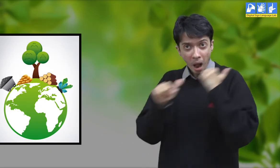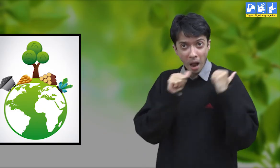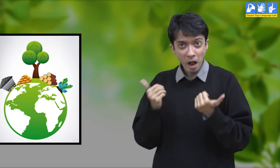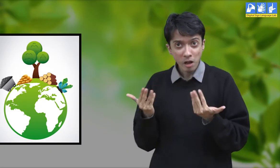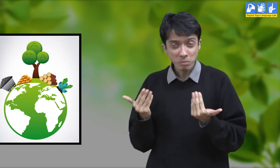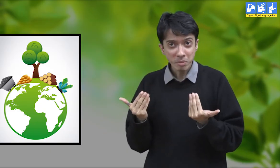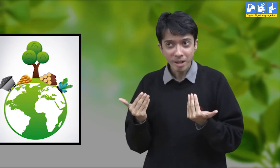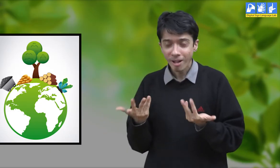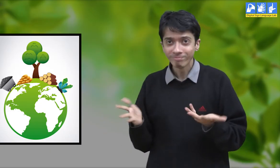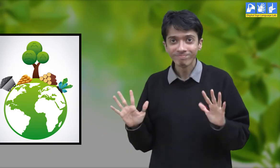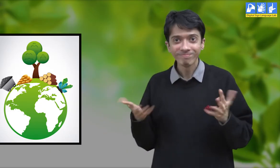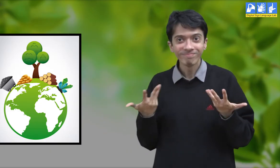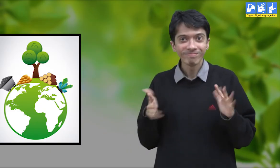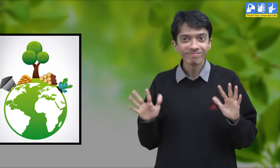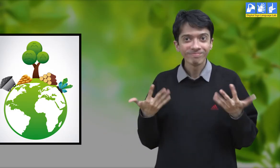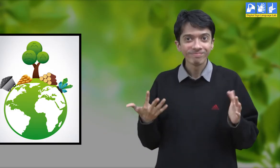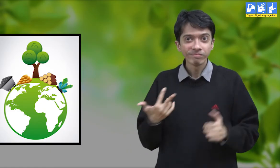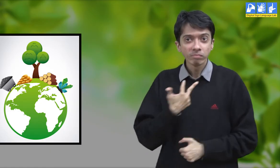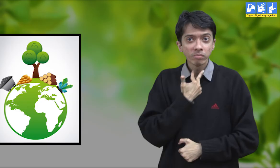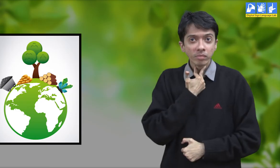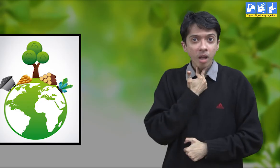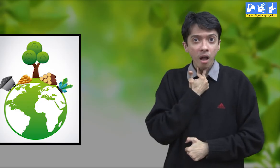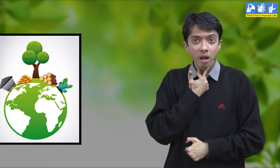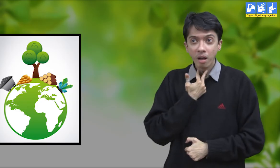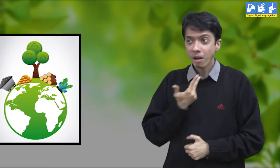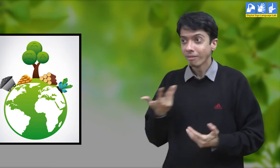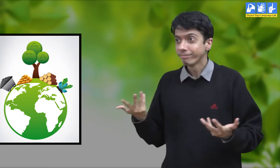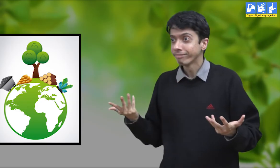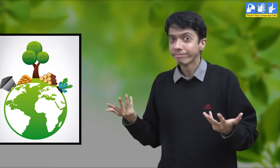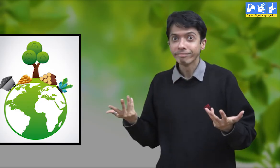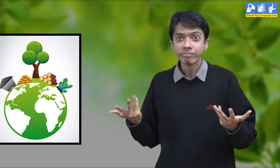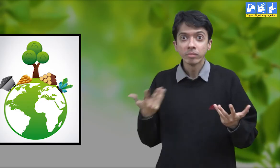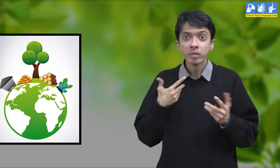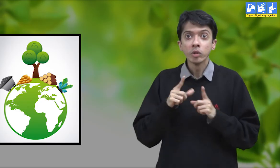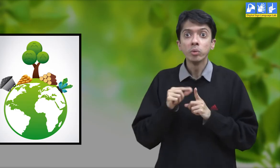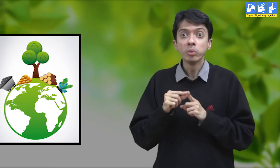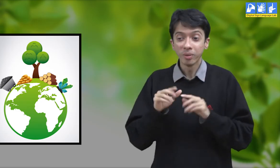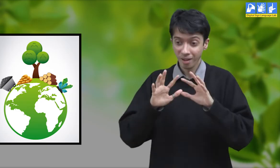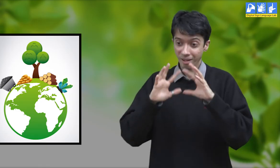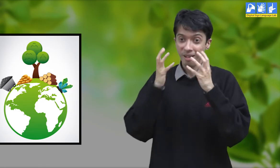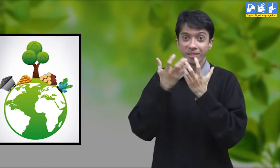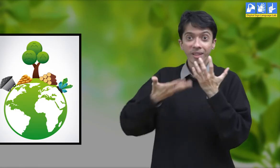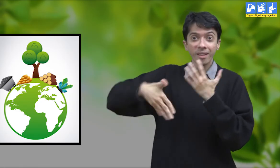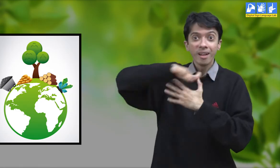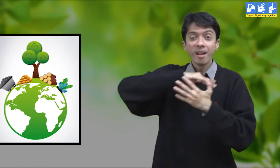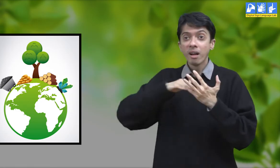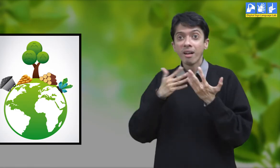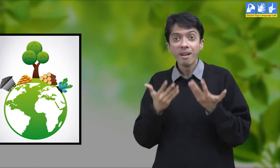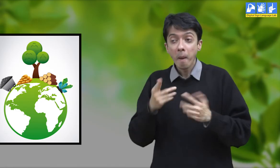then will it be possible to bring back the trees? No. We will get stuck and face various problems.